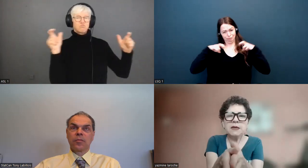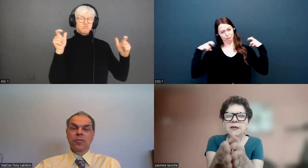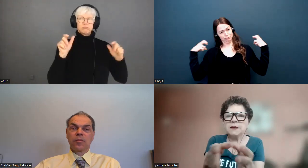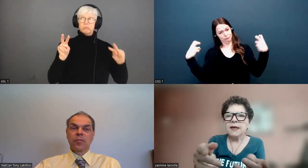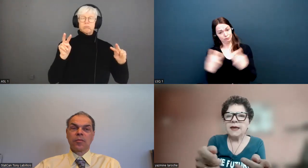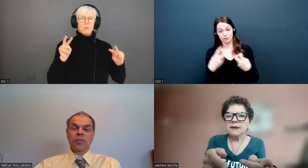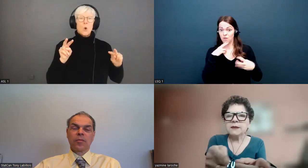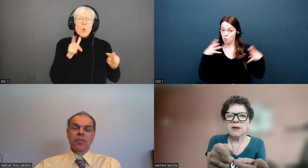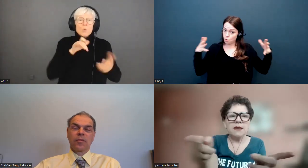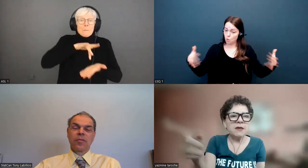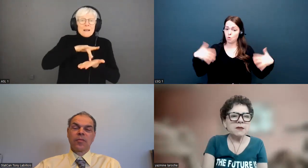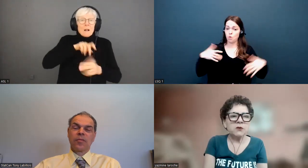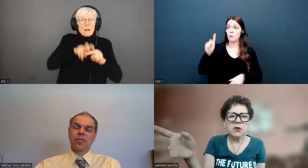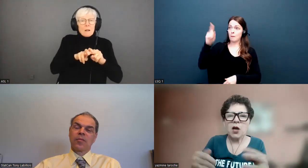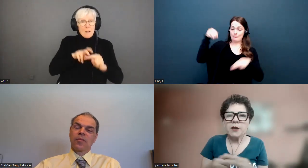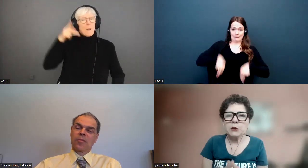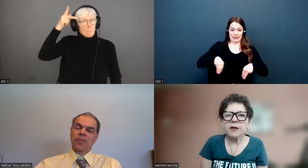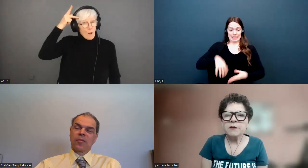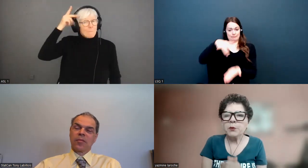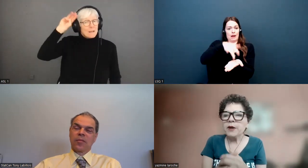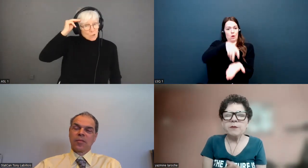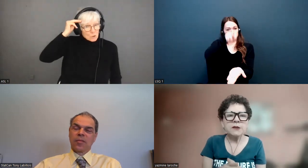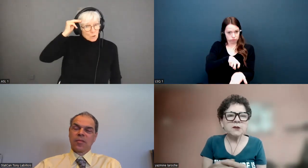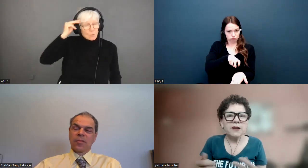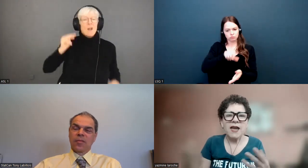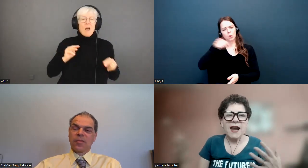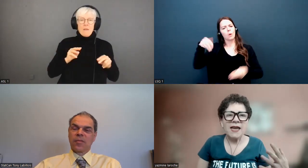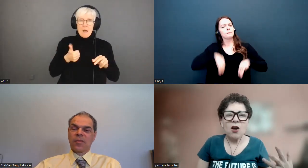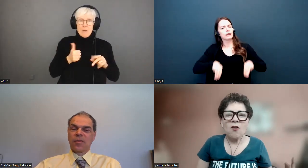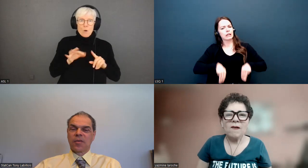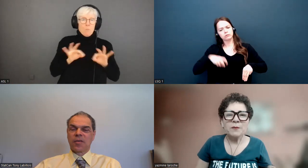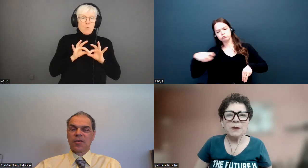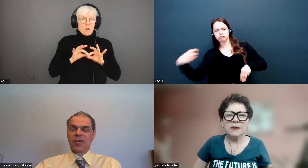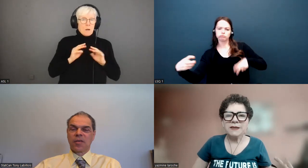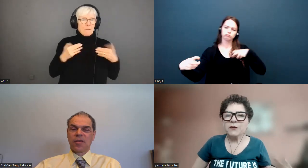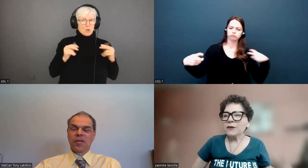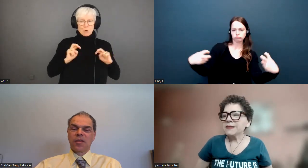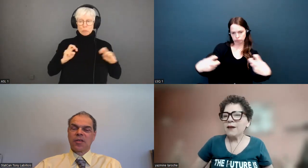middle and some key ministers on either side of the Prime Minister and all the public servants